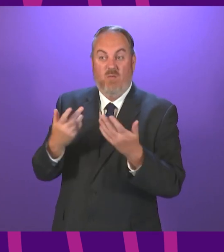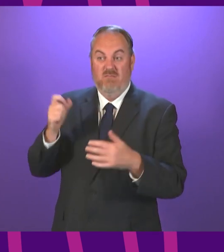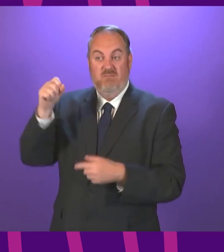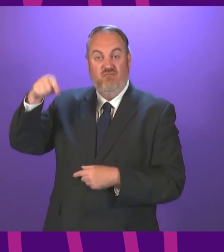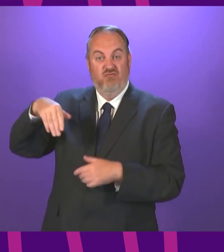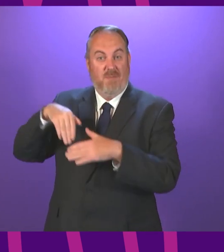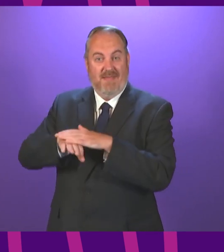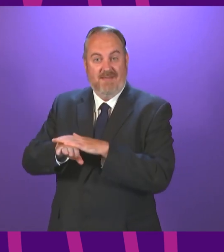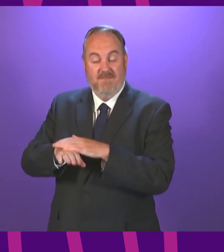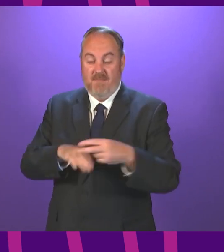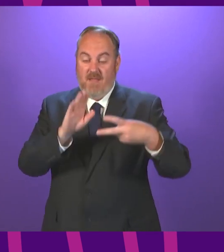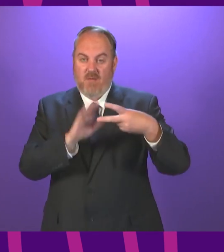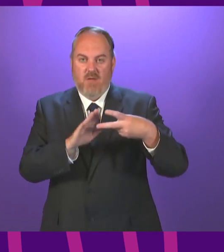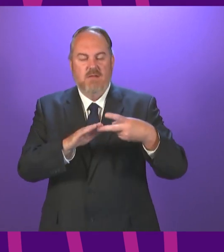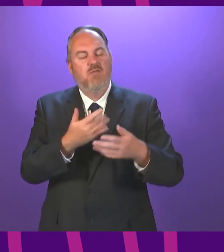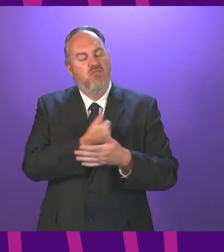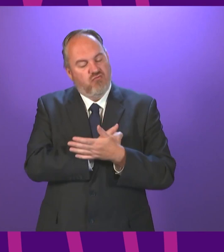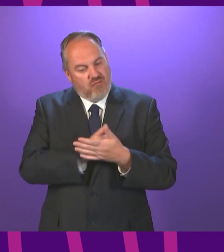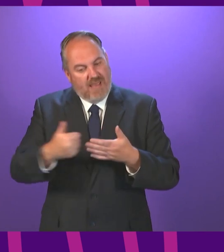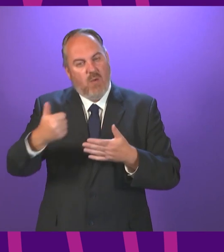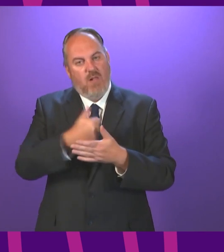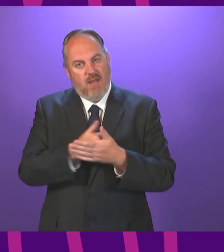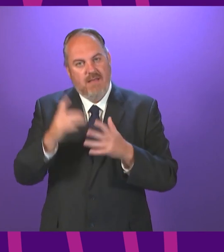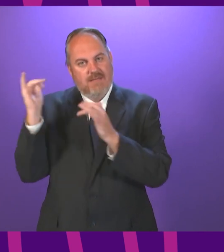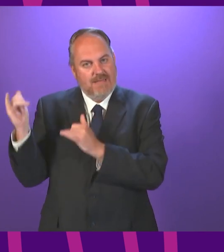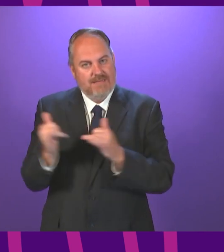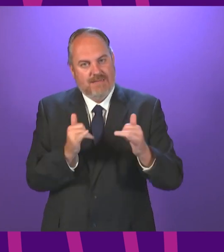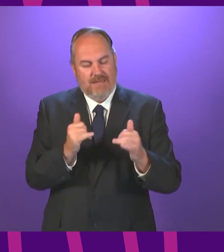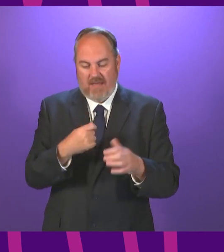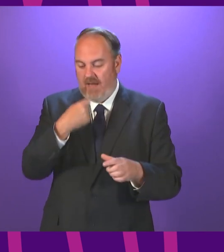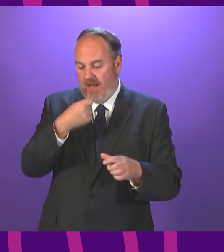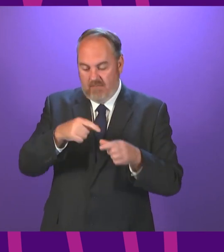Secondly, please get tested regularly. Lateral flow tests are available free by